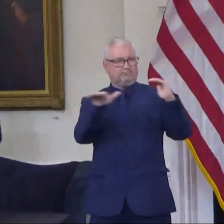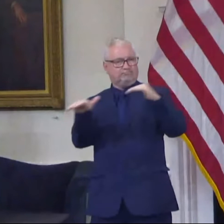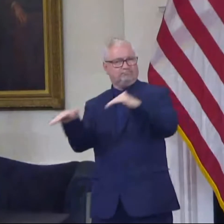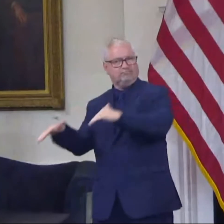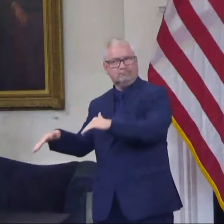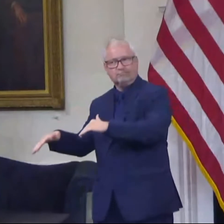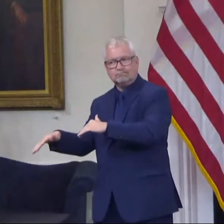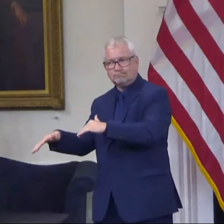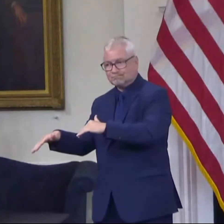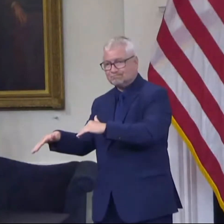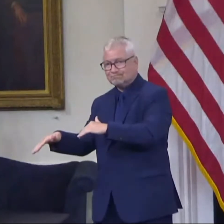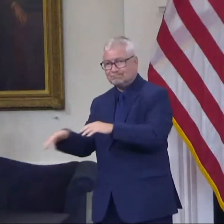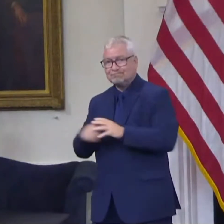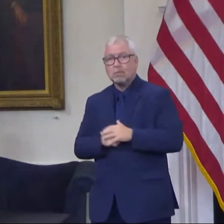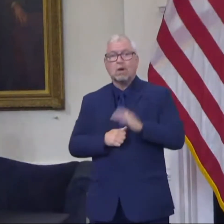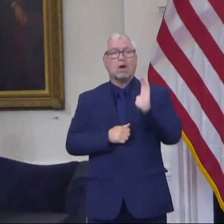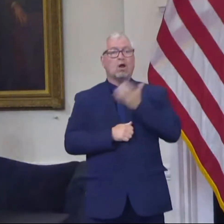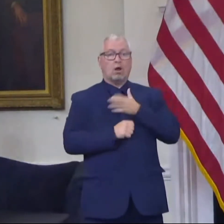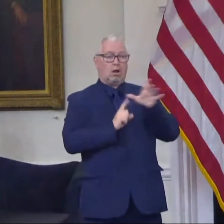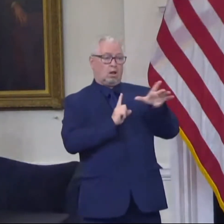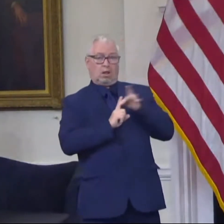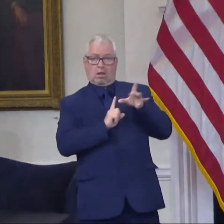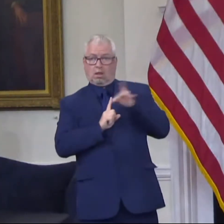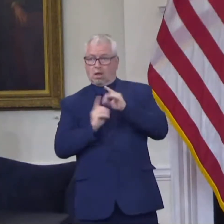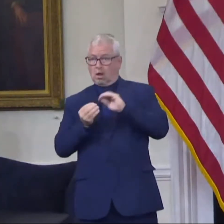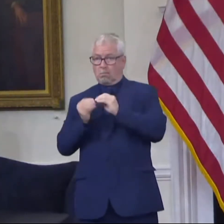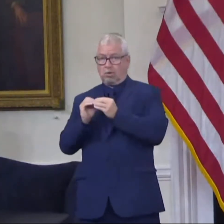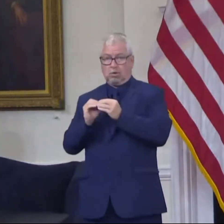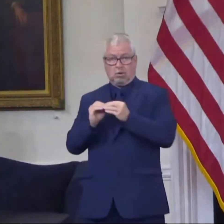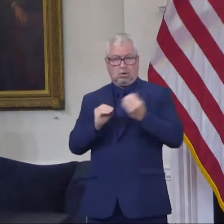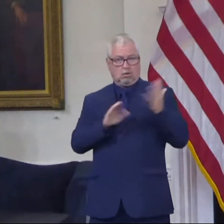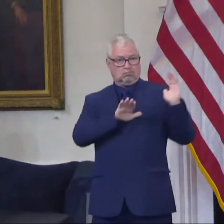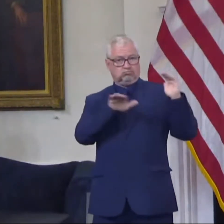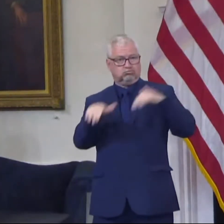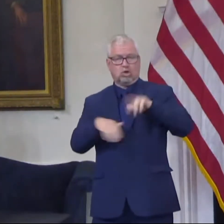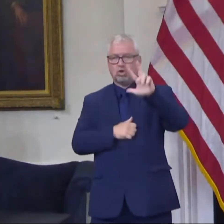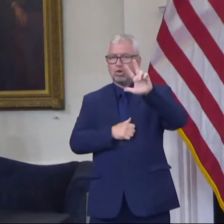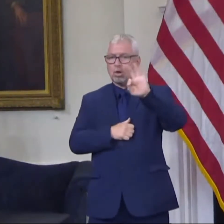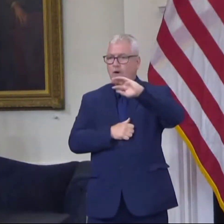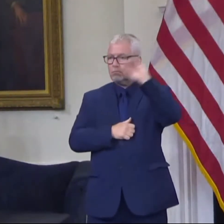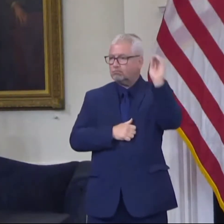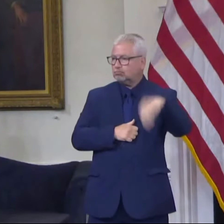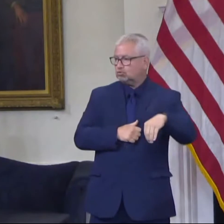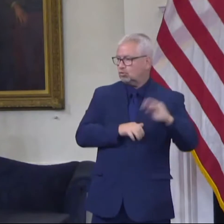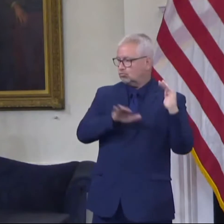has dropped by 39%. And is down 76% from its peak.